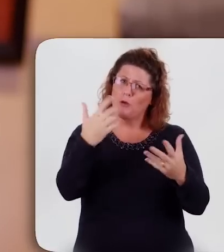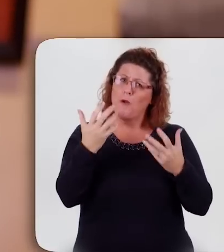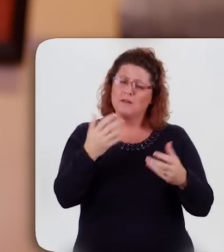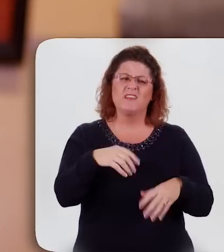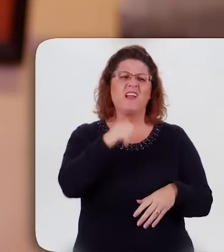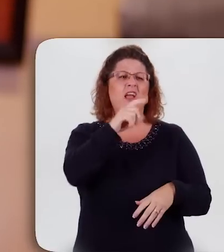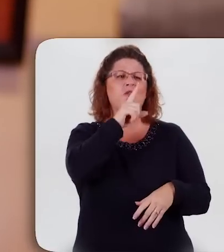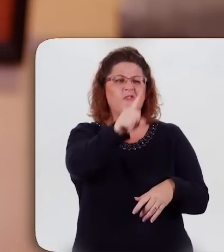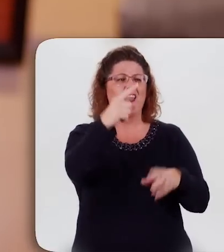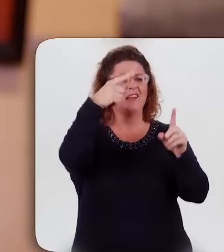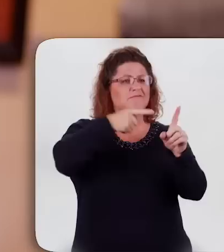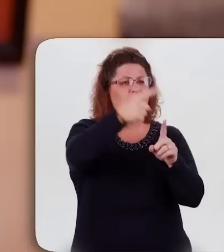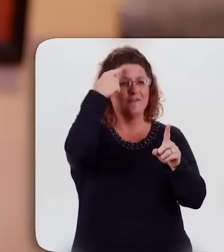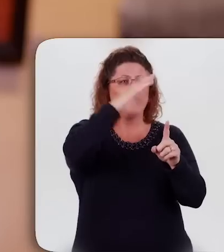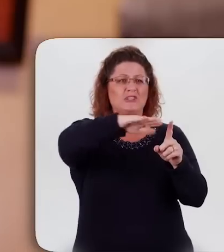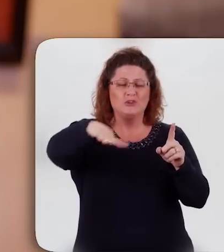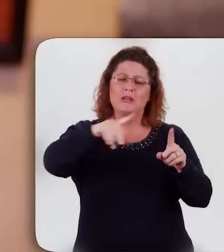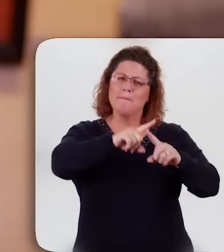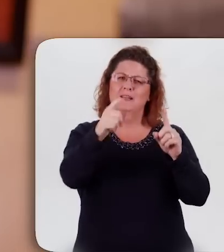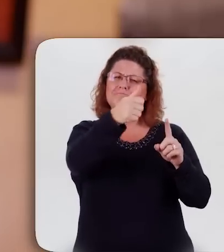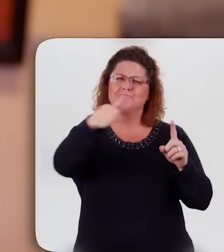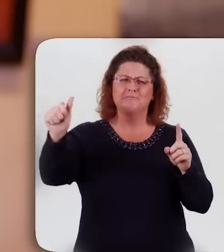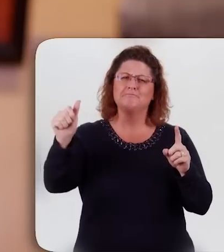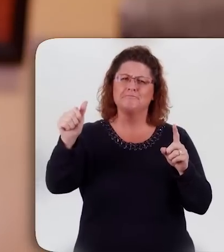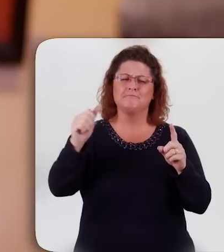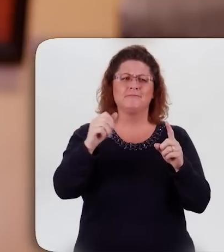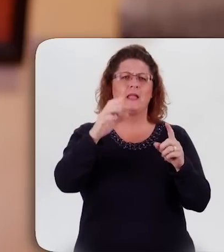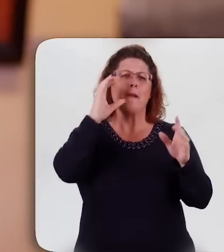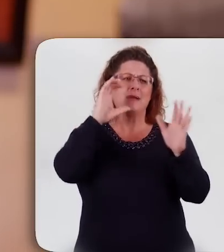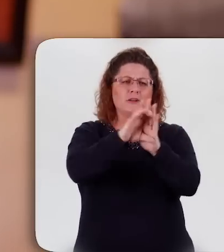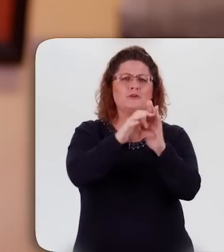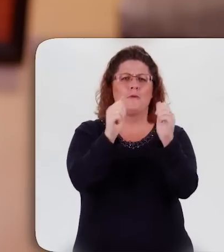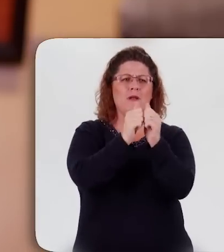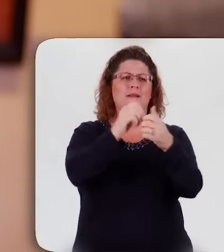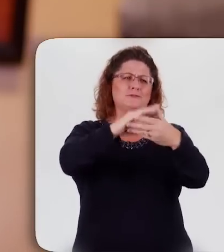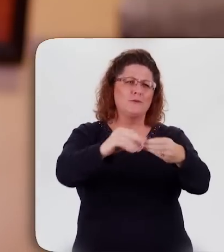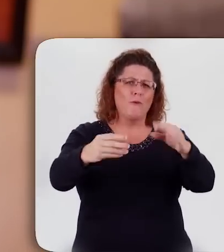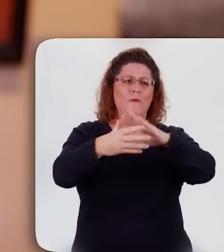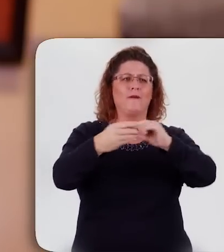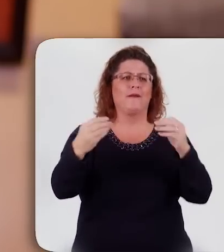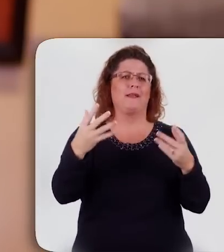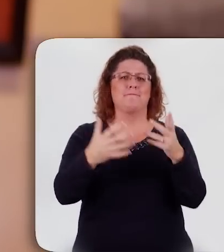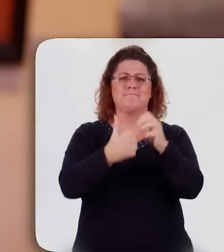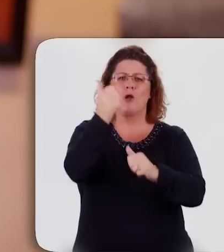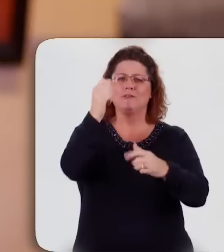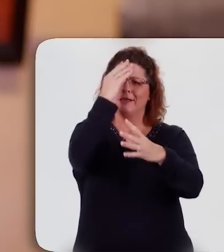not even necessarily children's books, but, you know, books that have a story that's mostly told, in part,